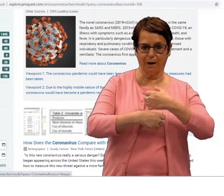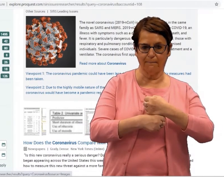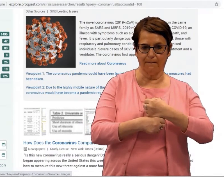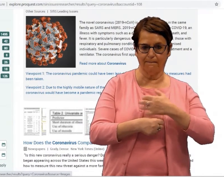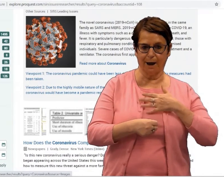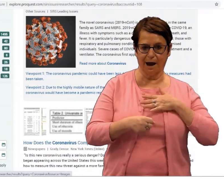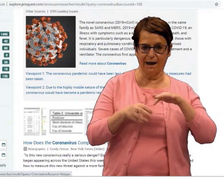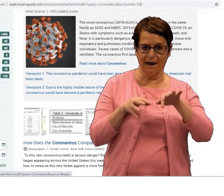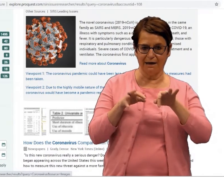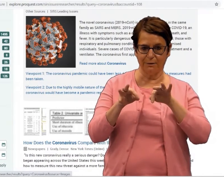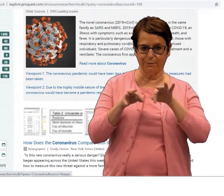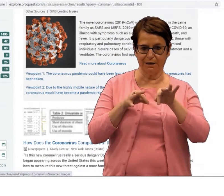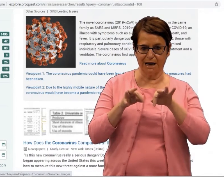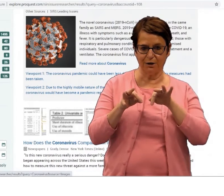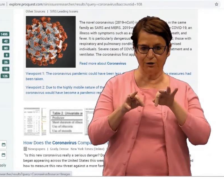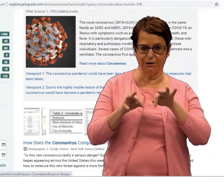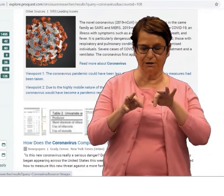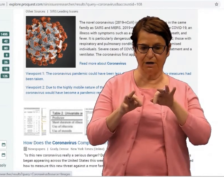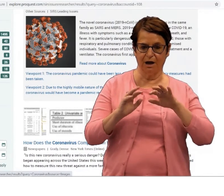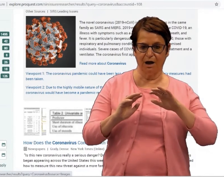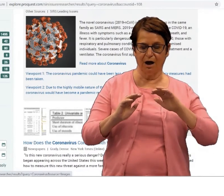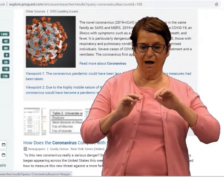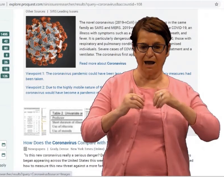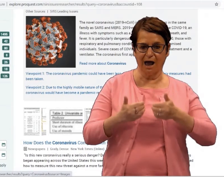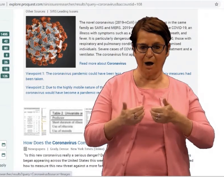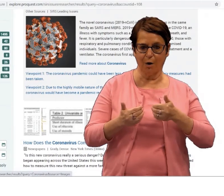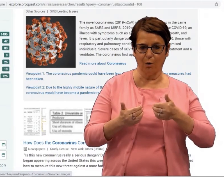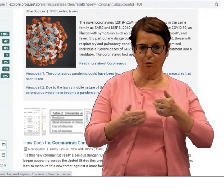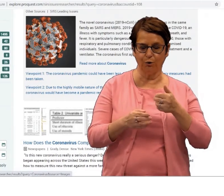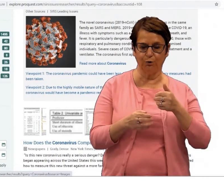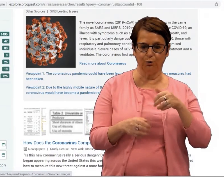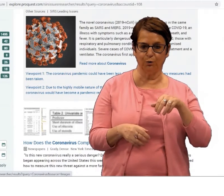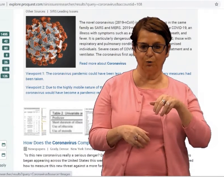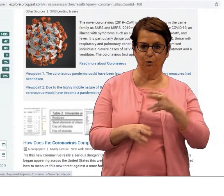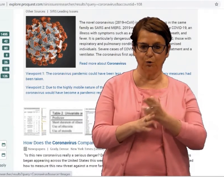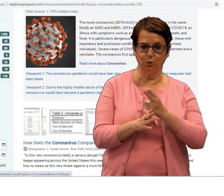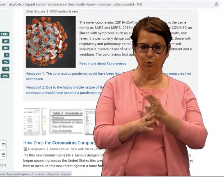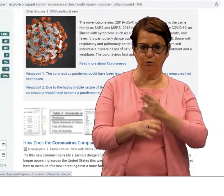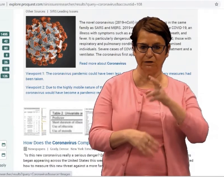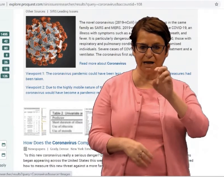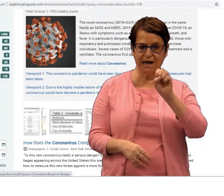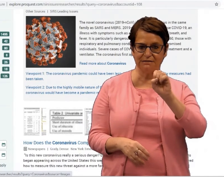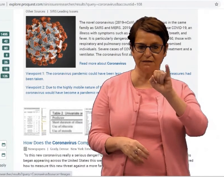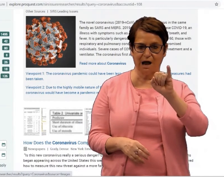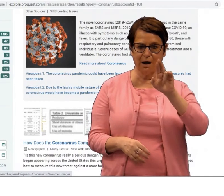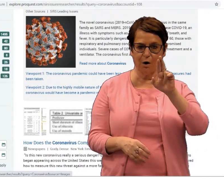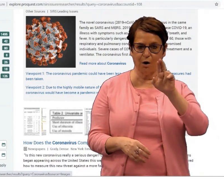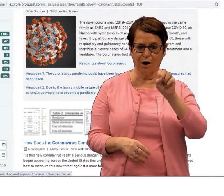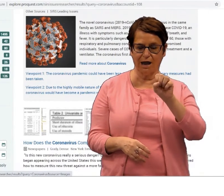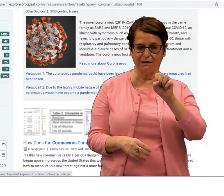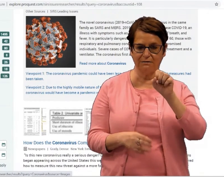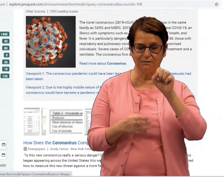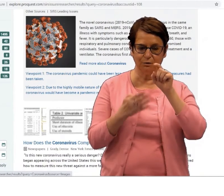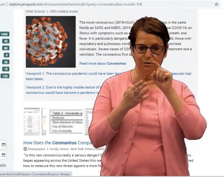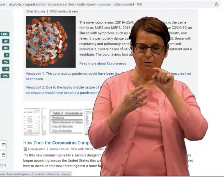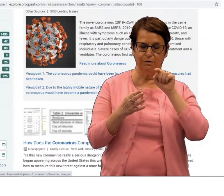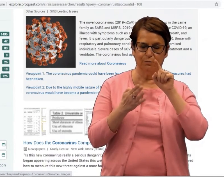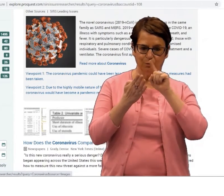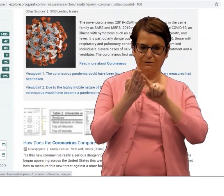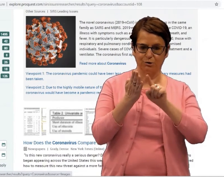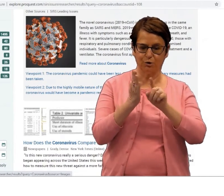That sums up my explanation of how to use the SIRS researcher